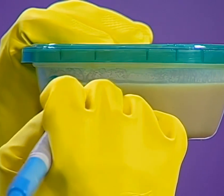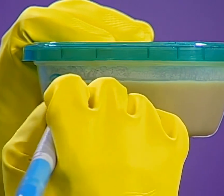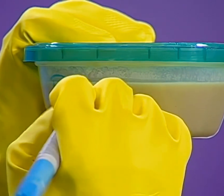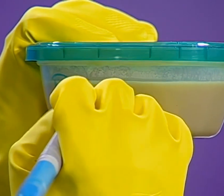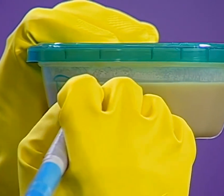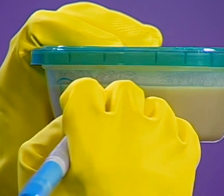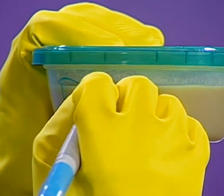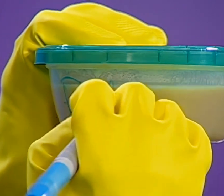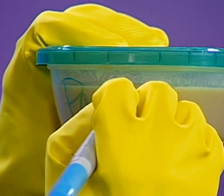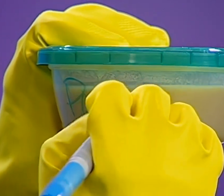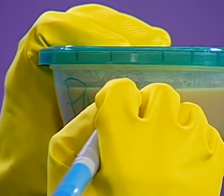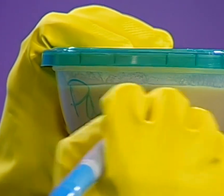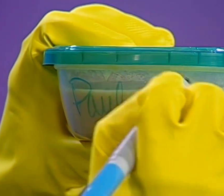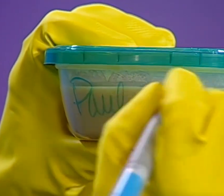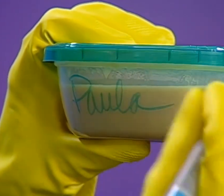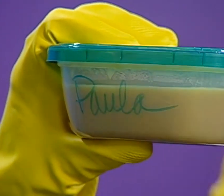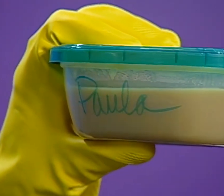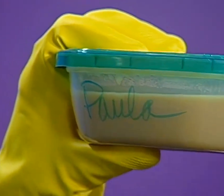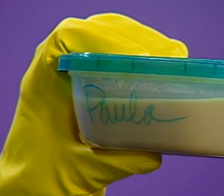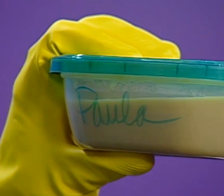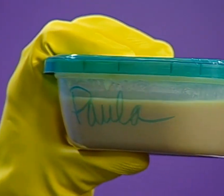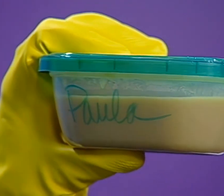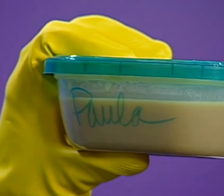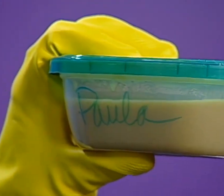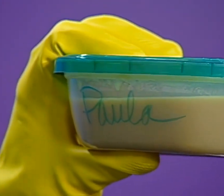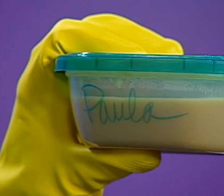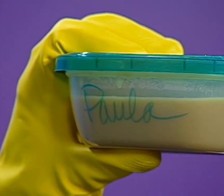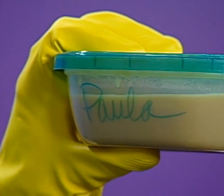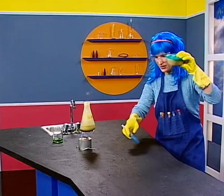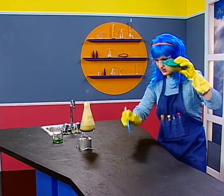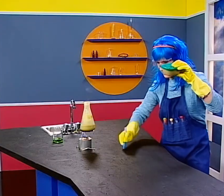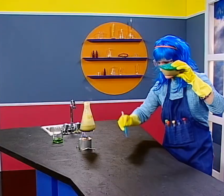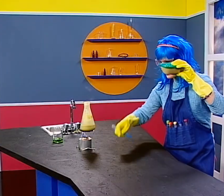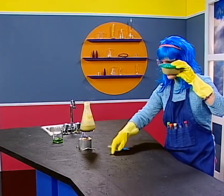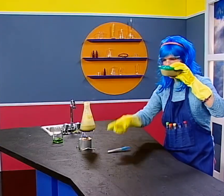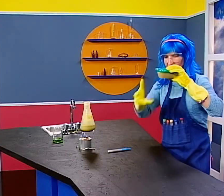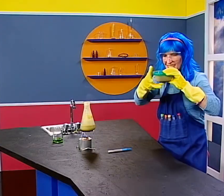PAULA, P-A-U-L-A. HMMM.